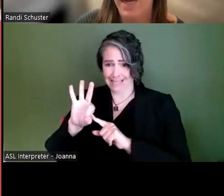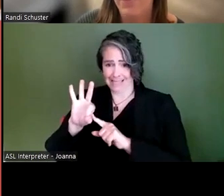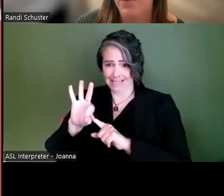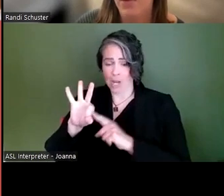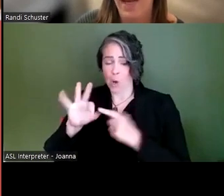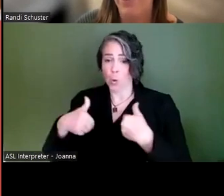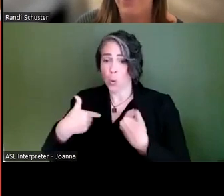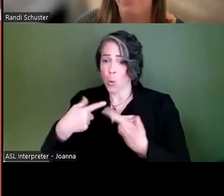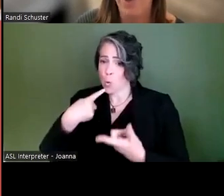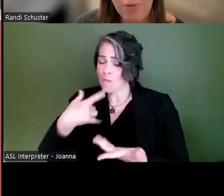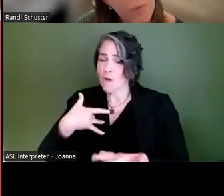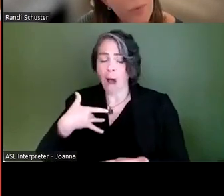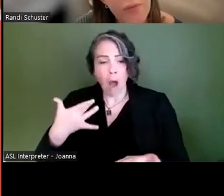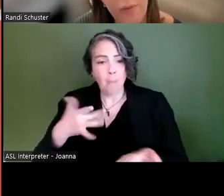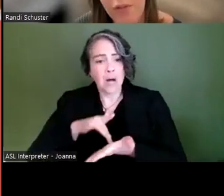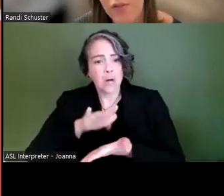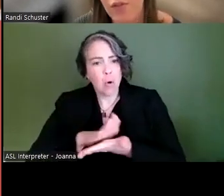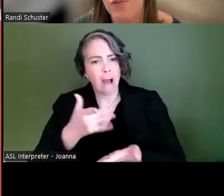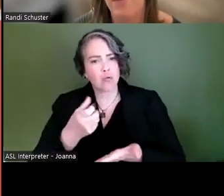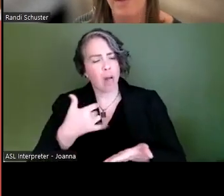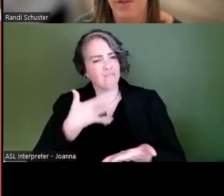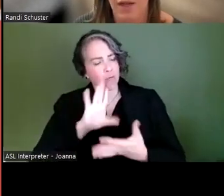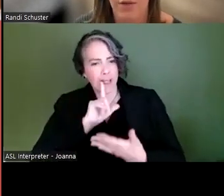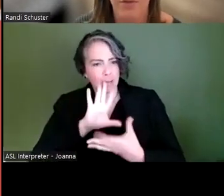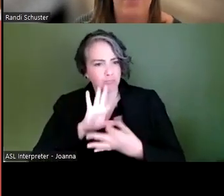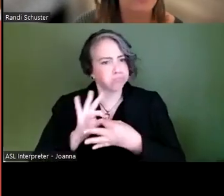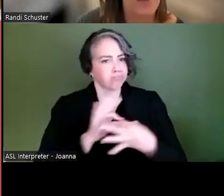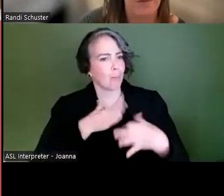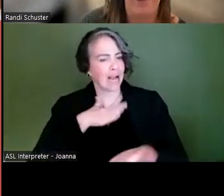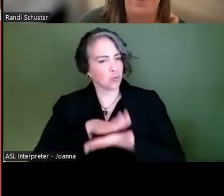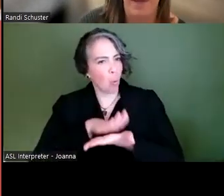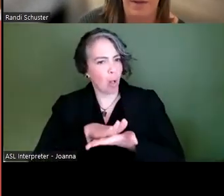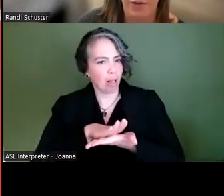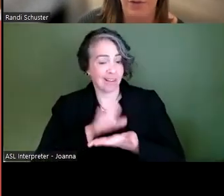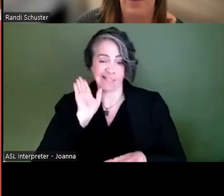high school had fewer problems with substance use, mental health, suicidal thoughts and behaviors,